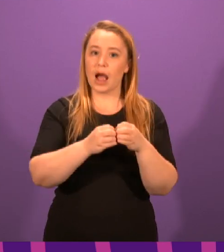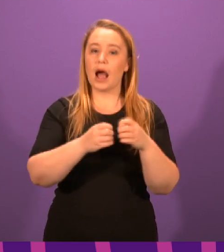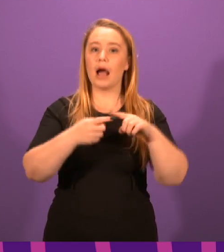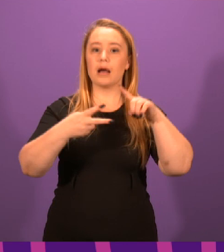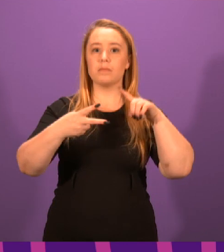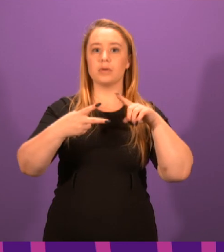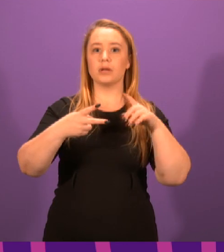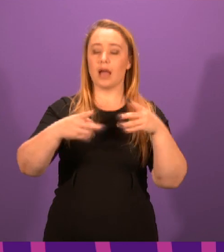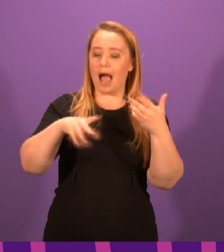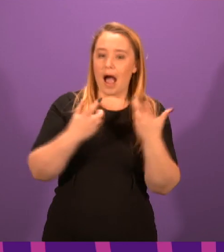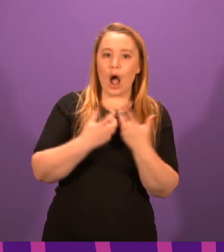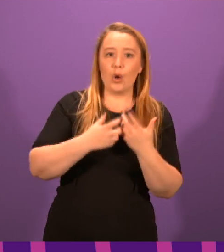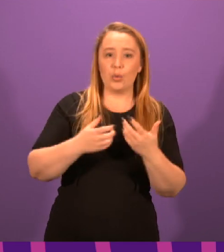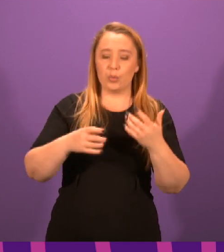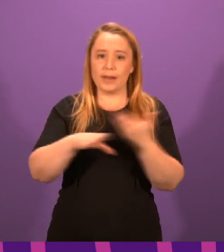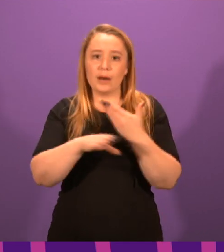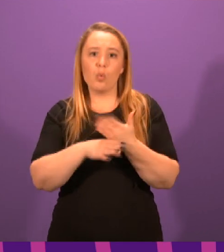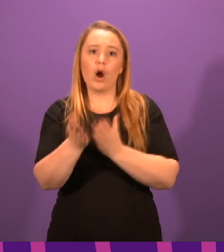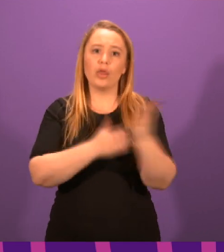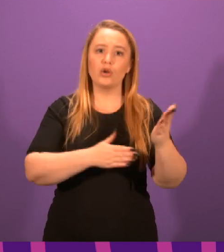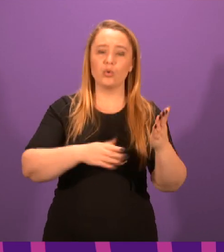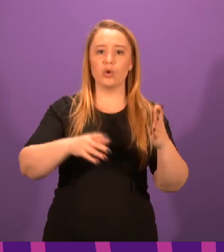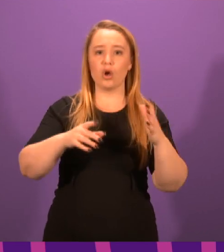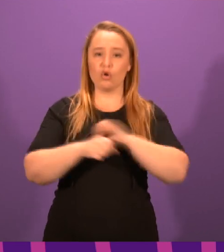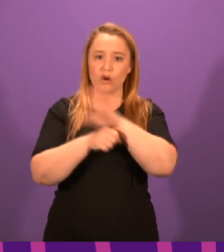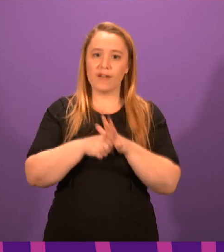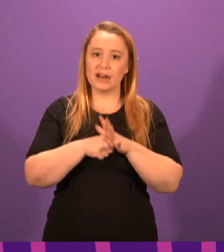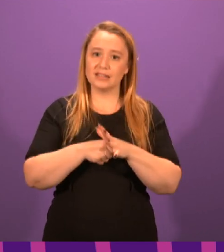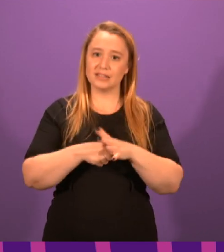long Covid, so that we direct people to the right care in the right place.